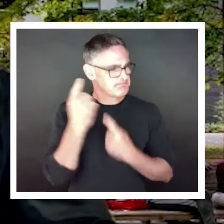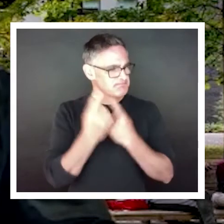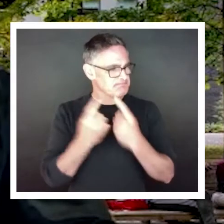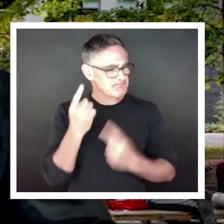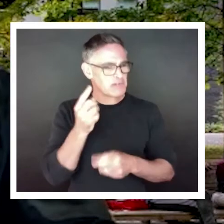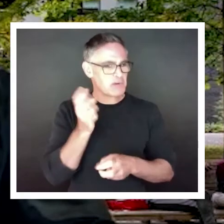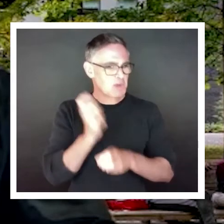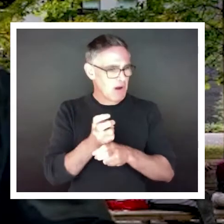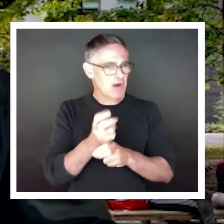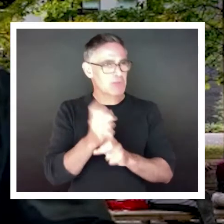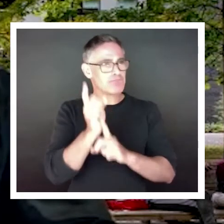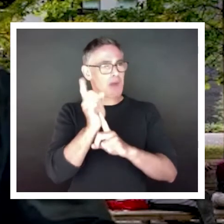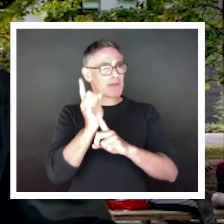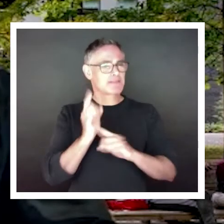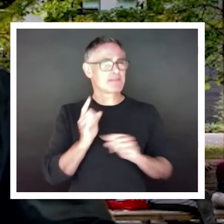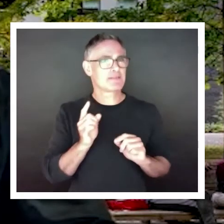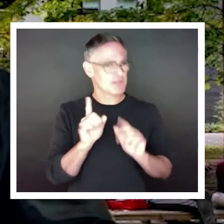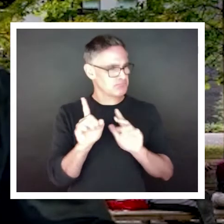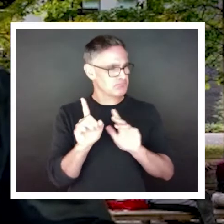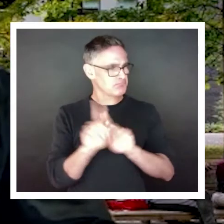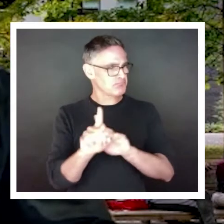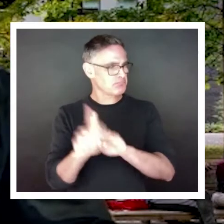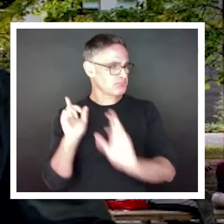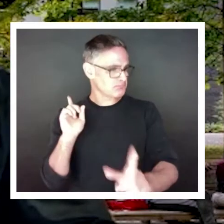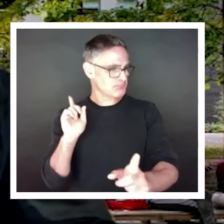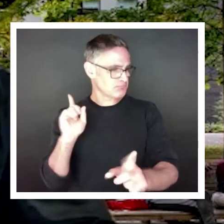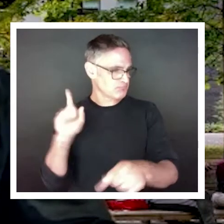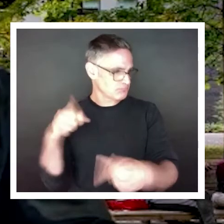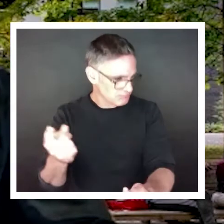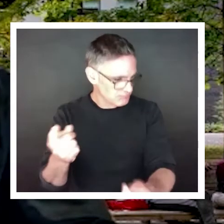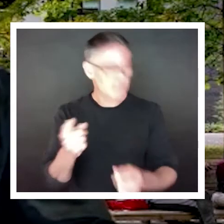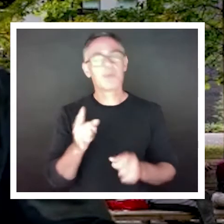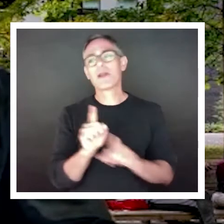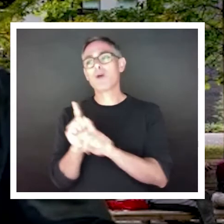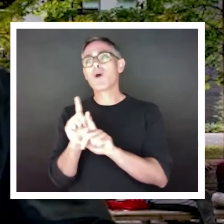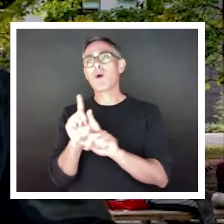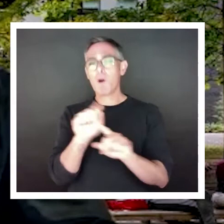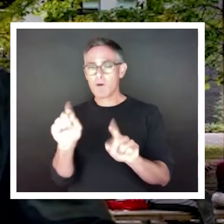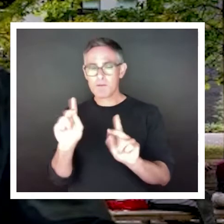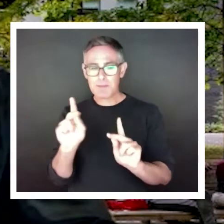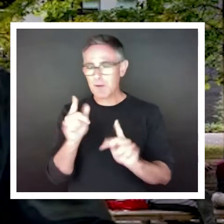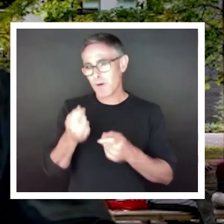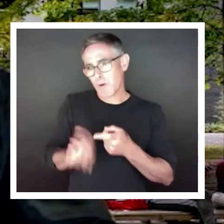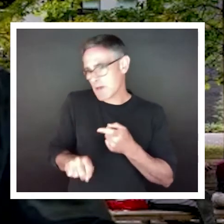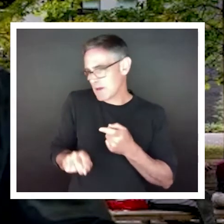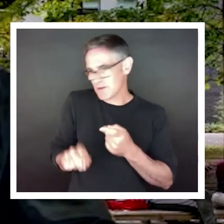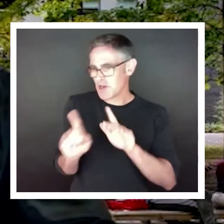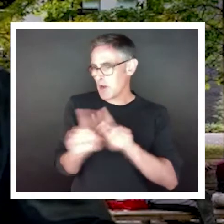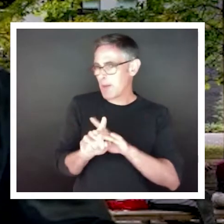but also for those who cannot be here today with us due to certain circumstances in this past year.